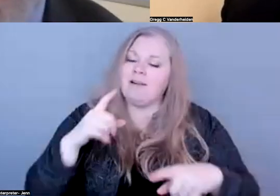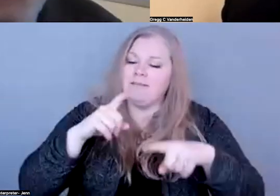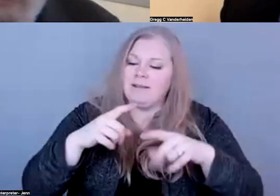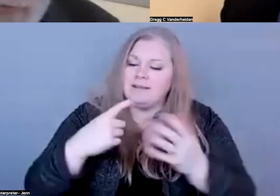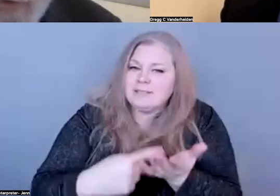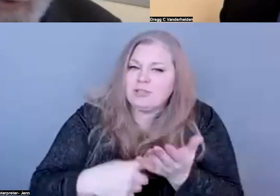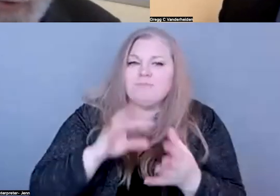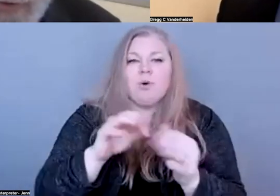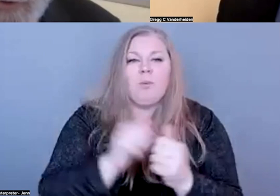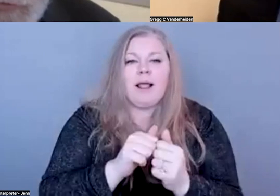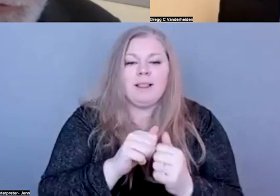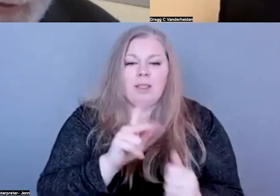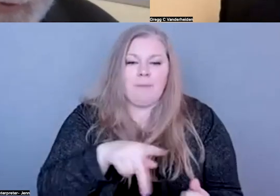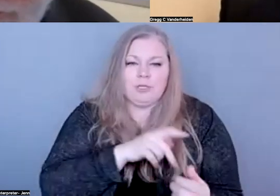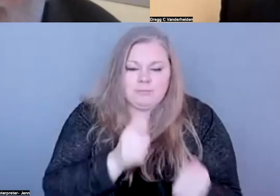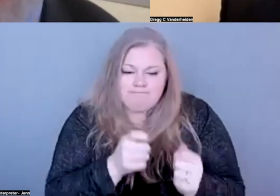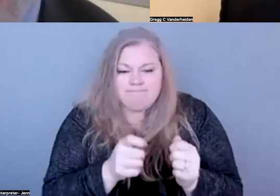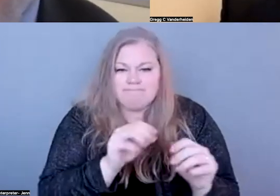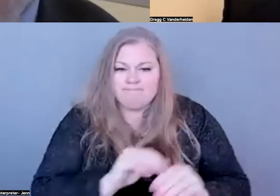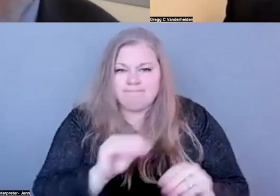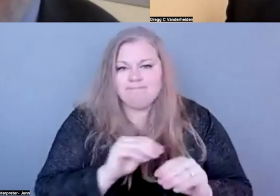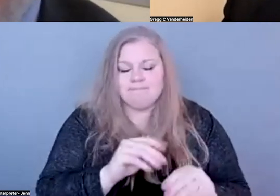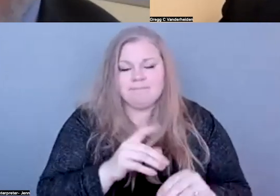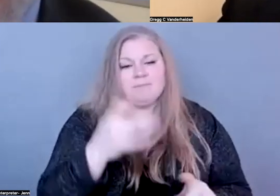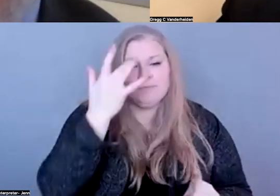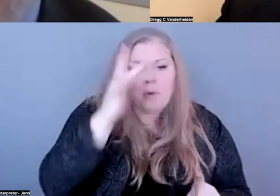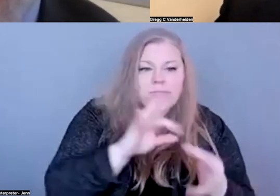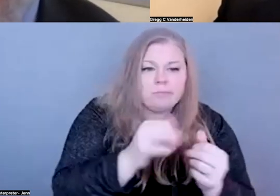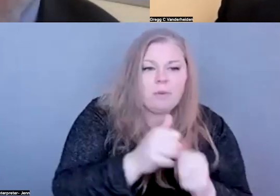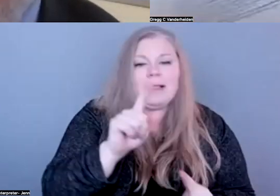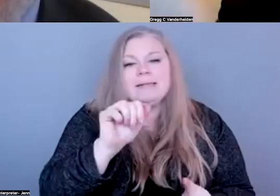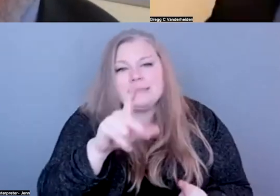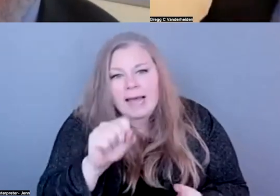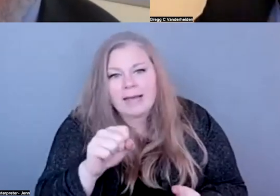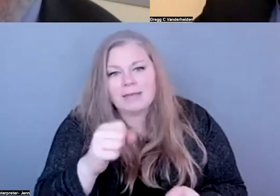smart things that understand tasks and understand you and how you work.